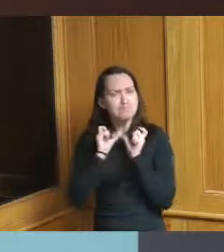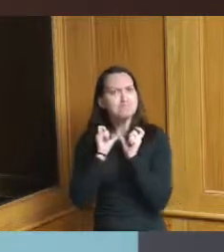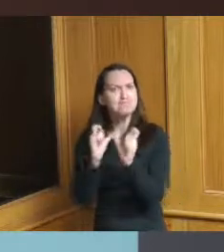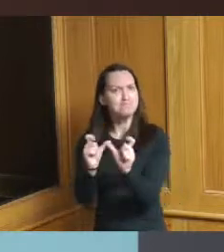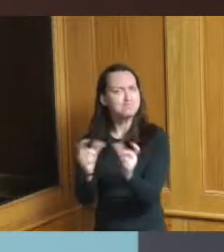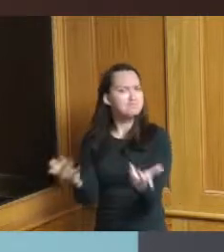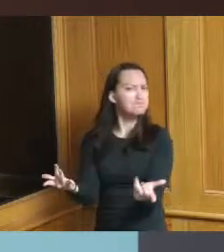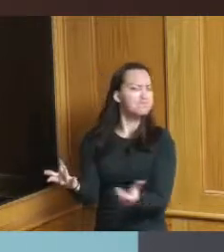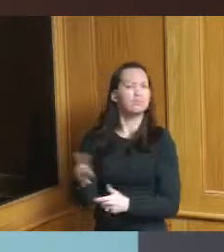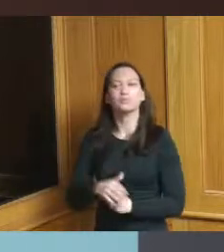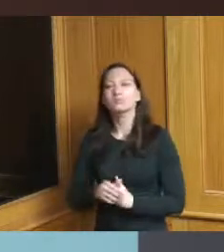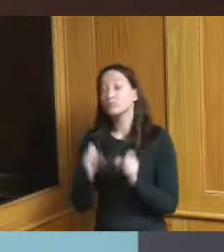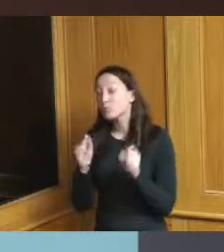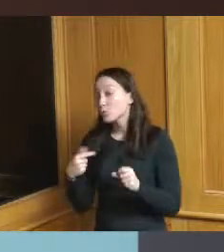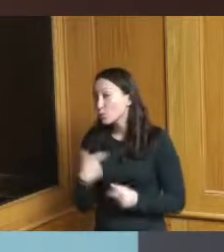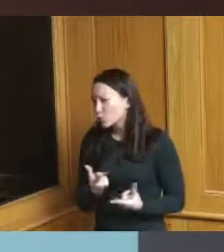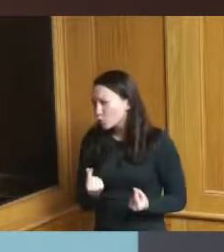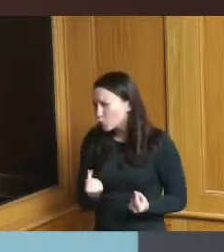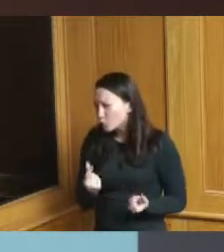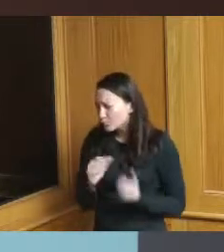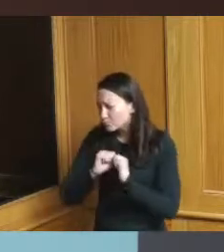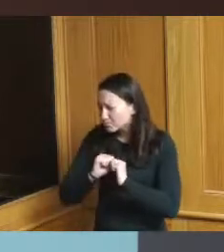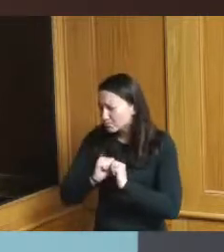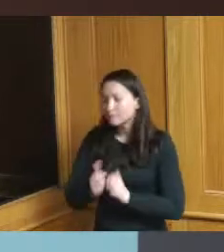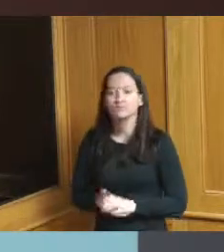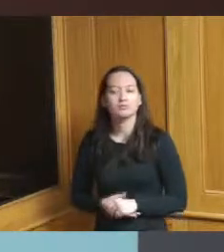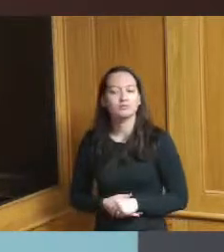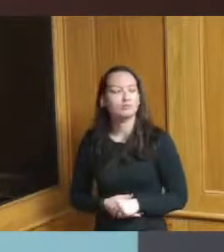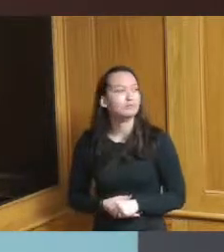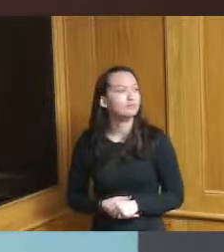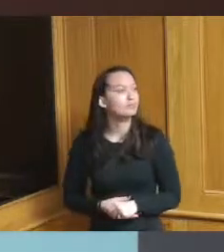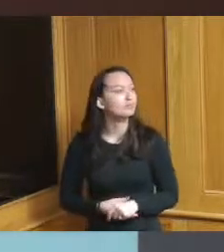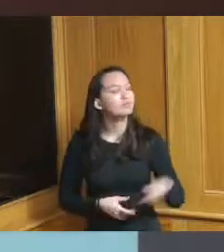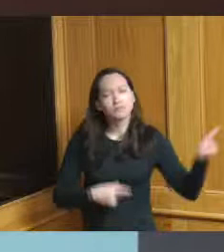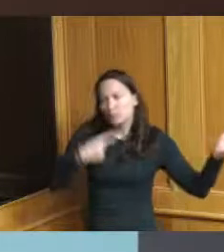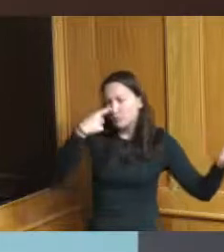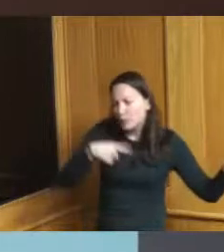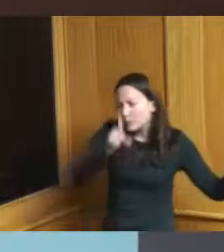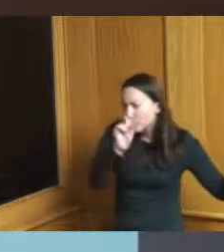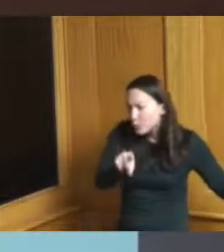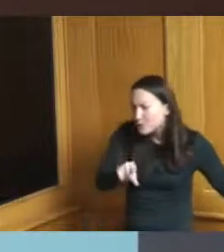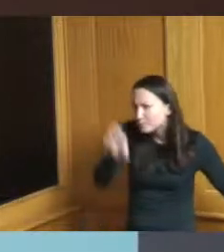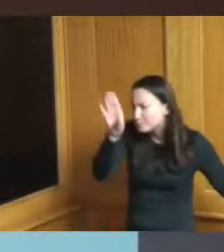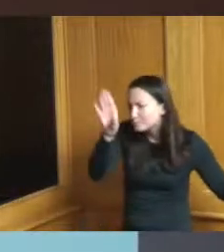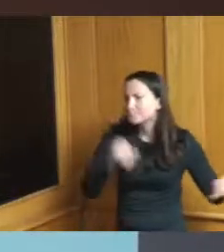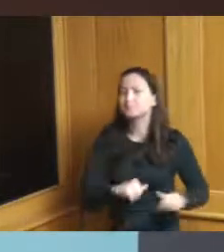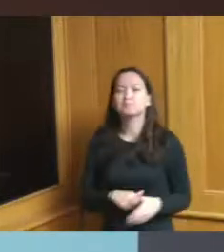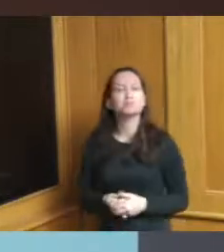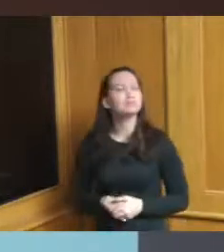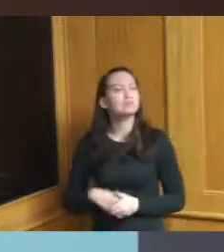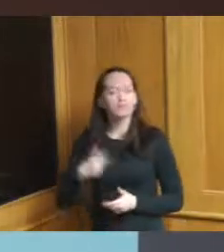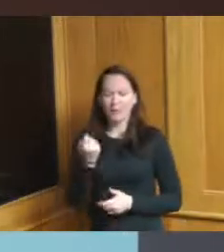and potentially what we need to do together Tracy can I ask a question sure just I'm confused by